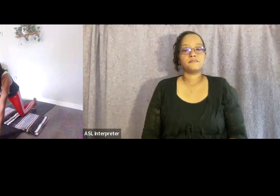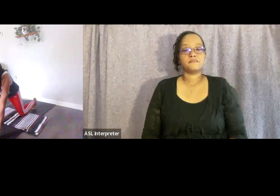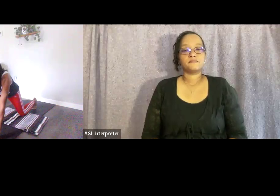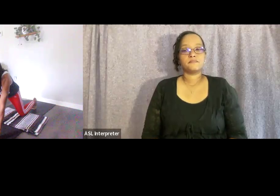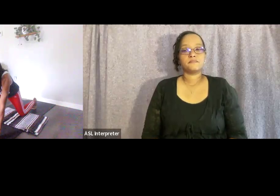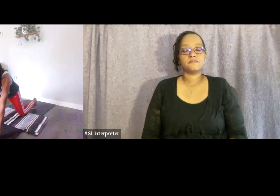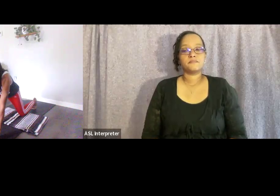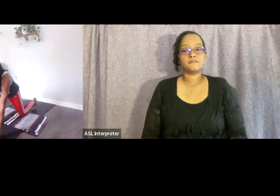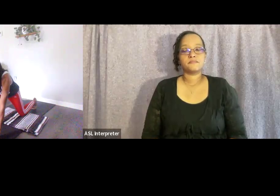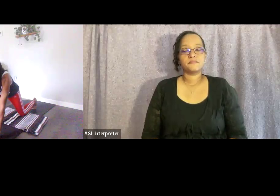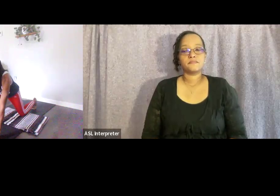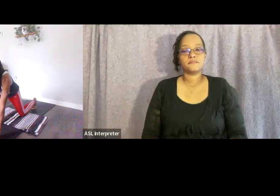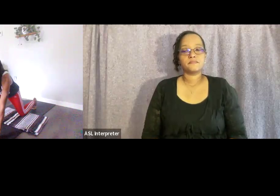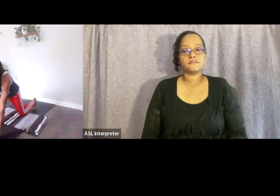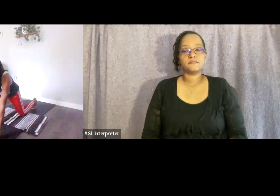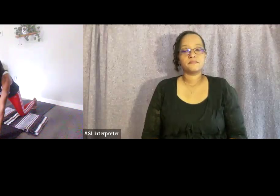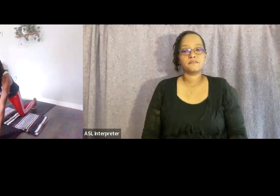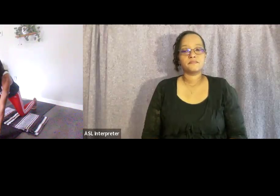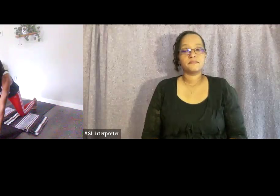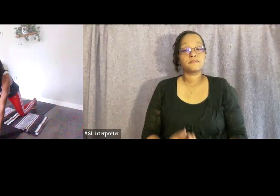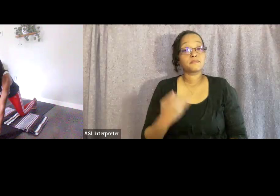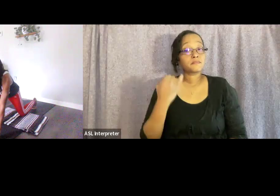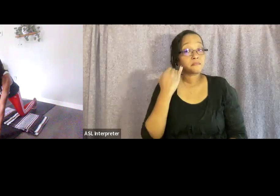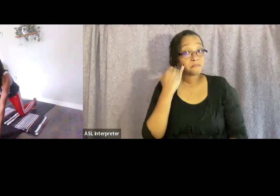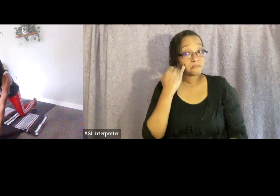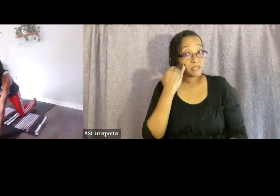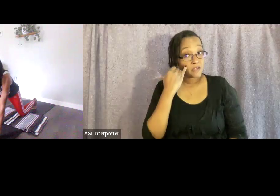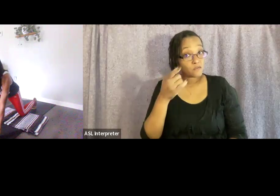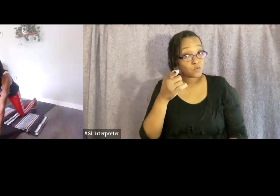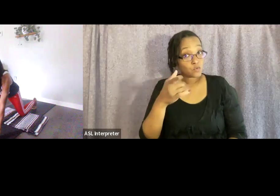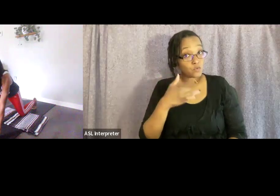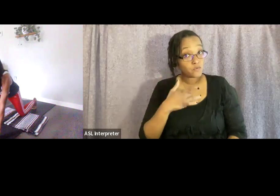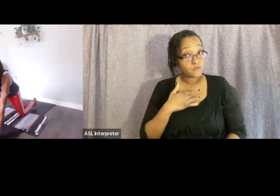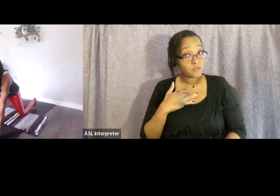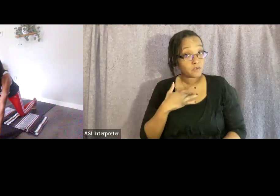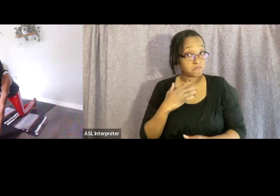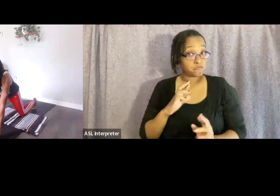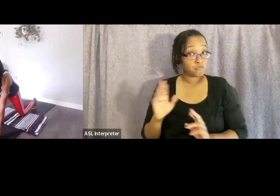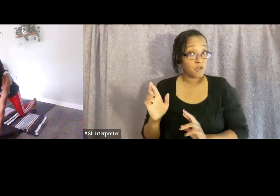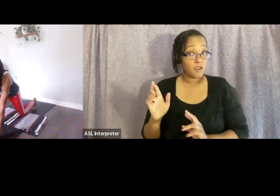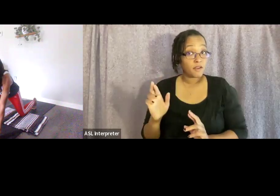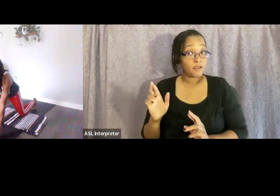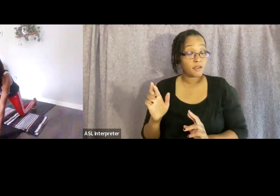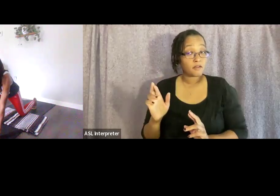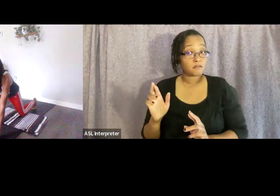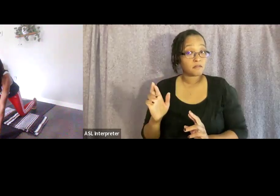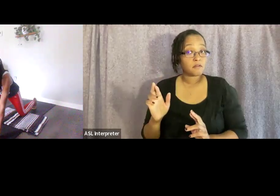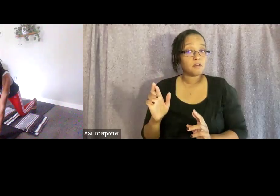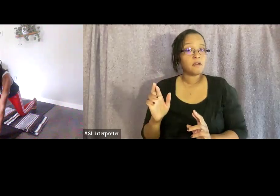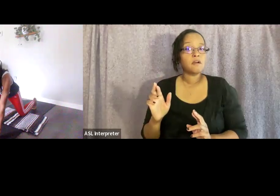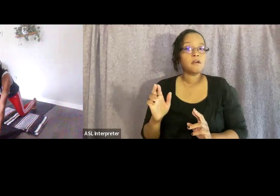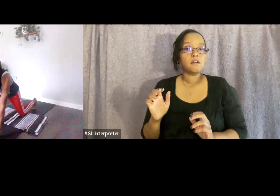And if, and only if, and when you are ready, making this transition practical,